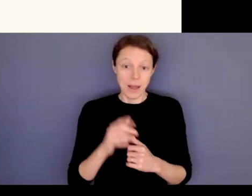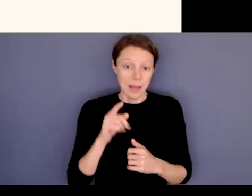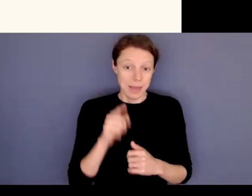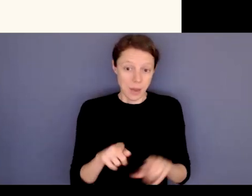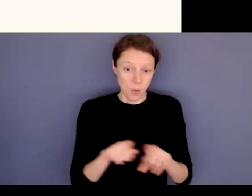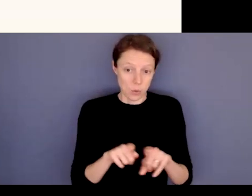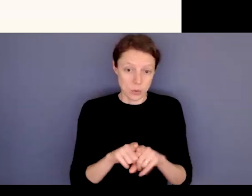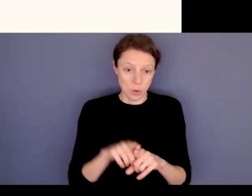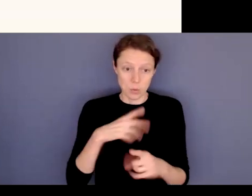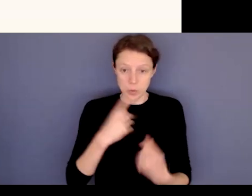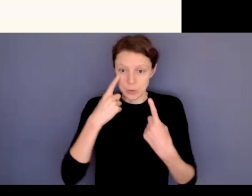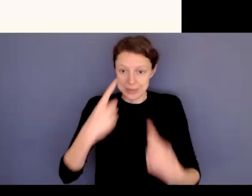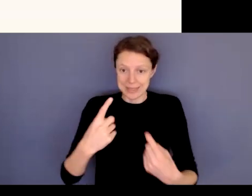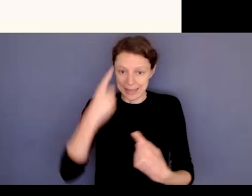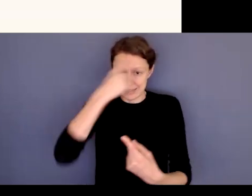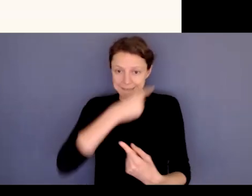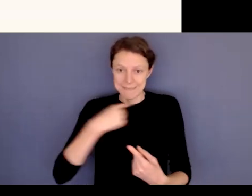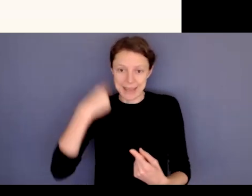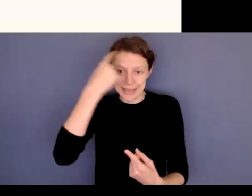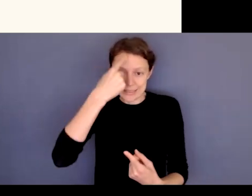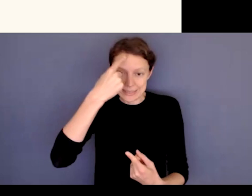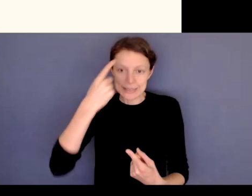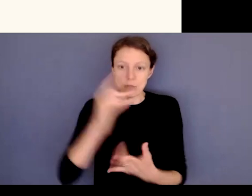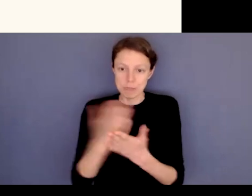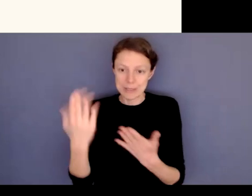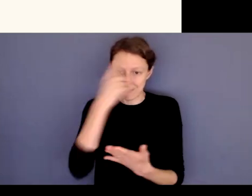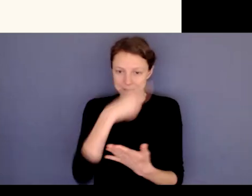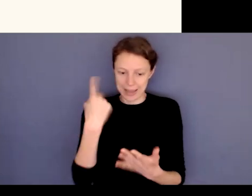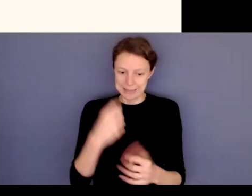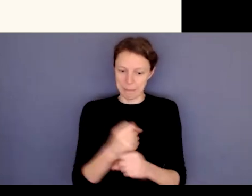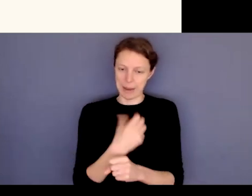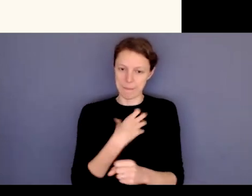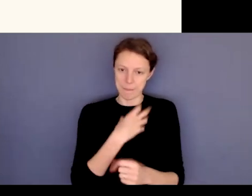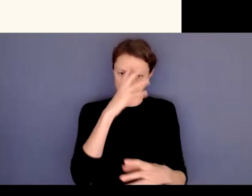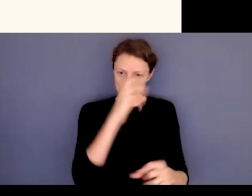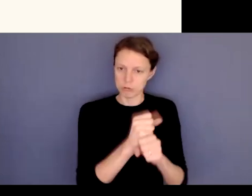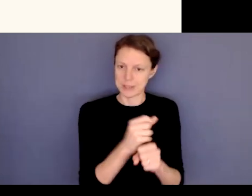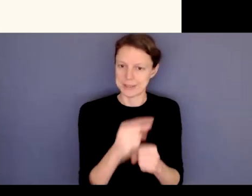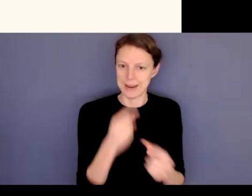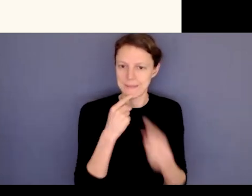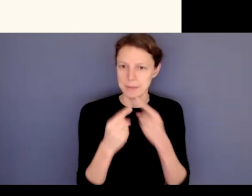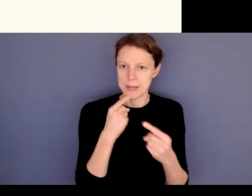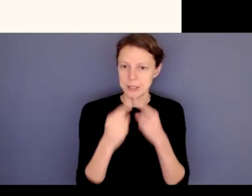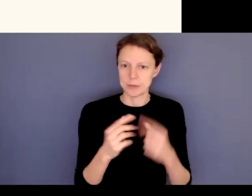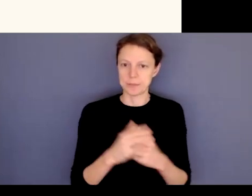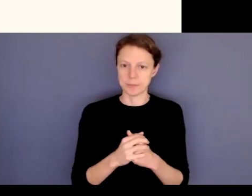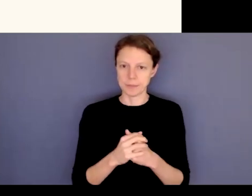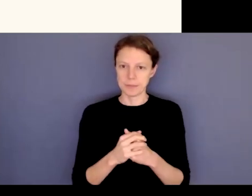trustworthy. So in that sense, videos are also good. They often don't have headphones, and so they want subtitles or captions